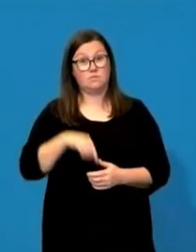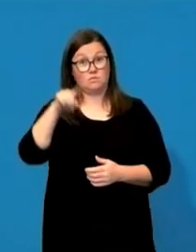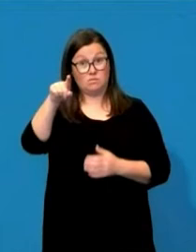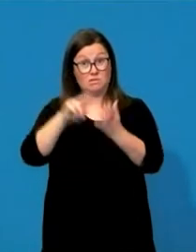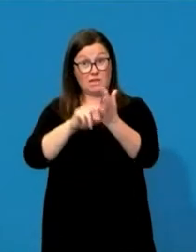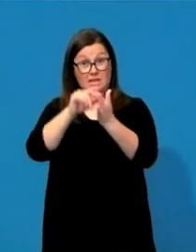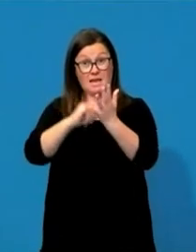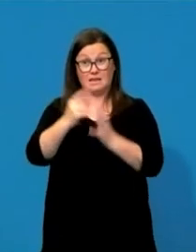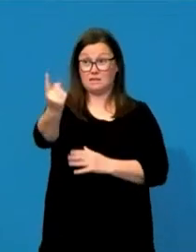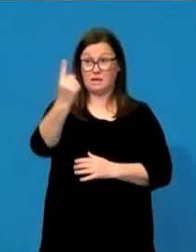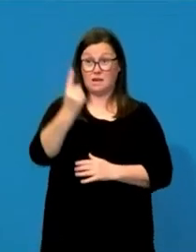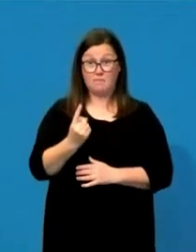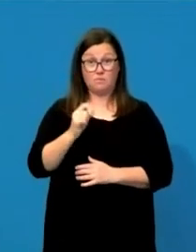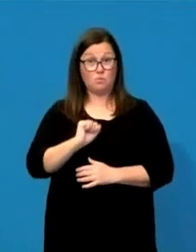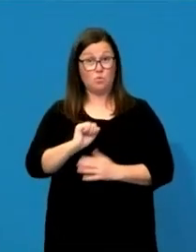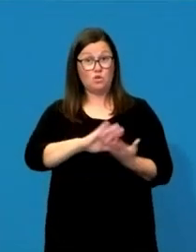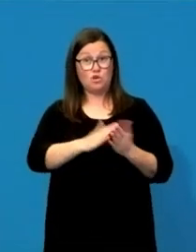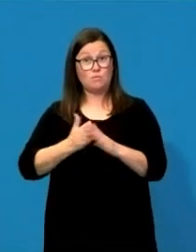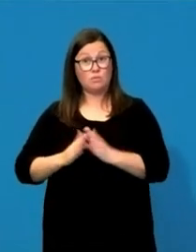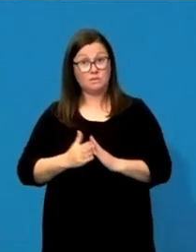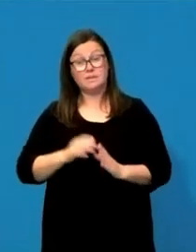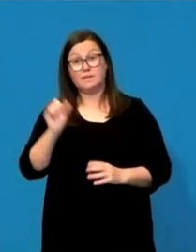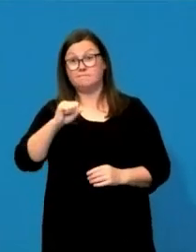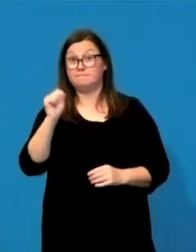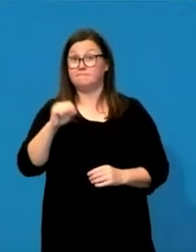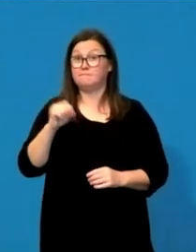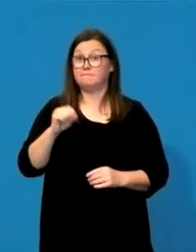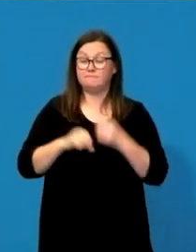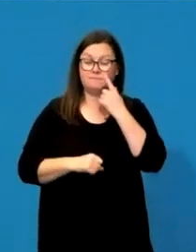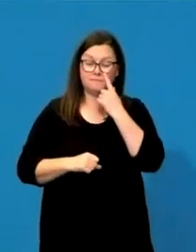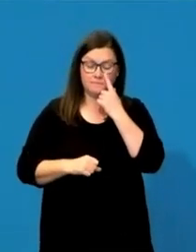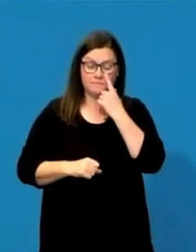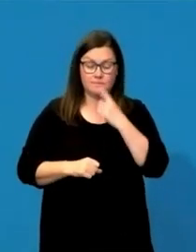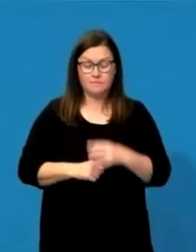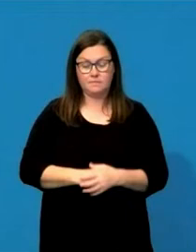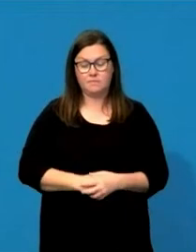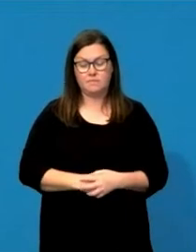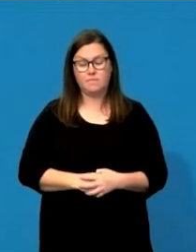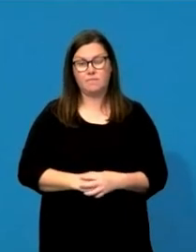Yes. MS TARRAGO: And did you have a sit-down with anyone at that time?